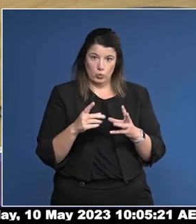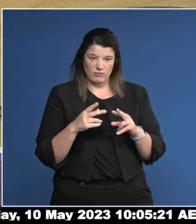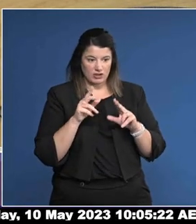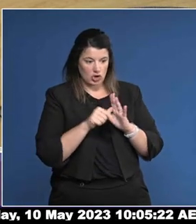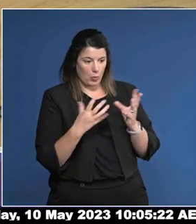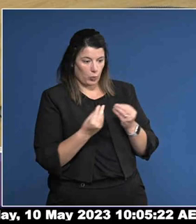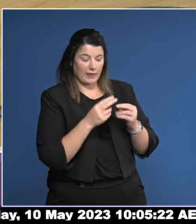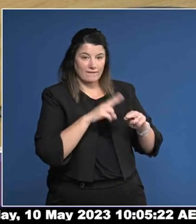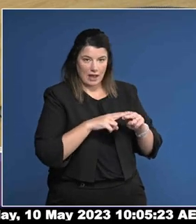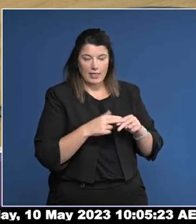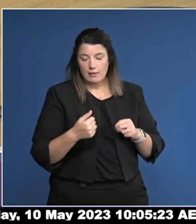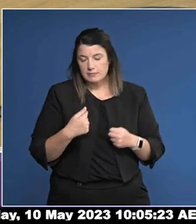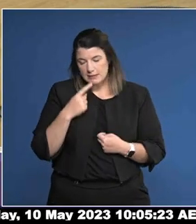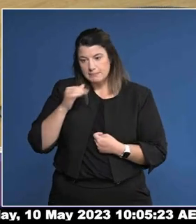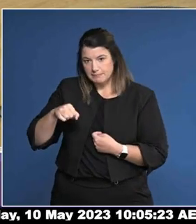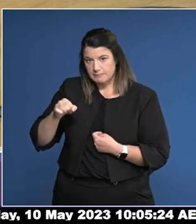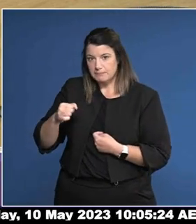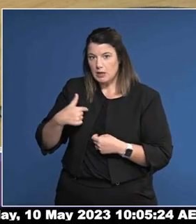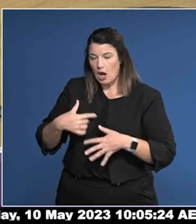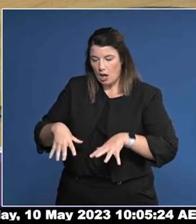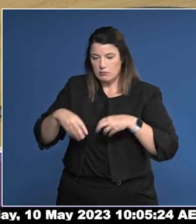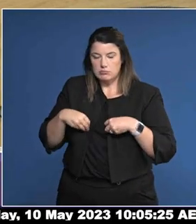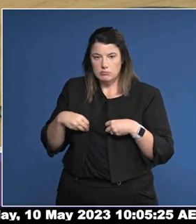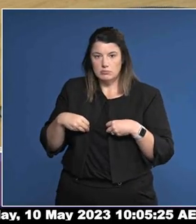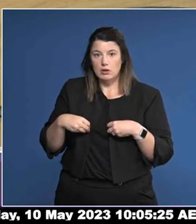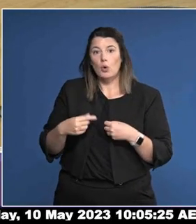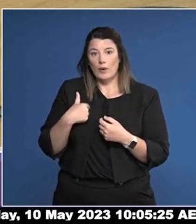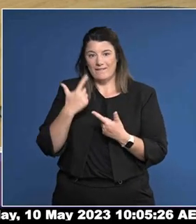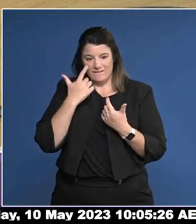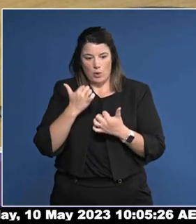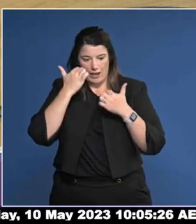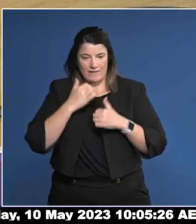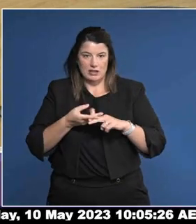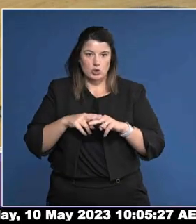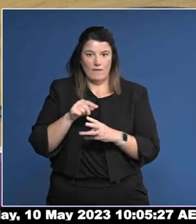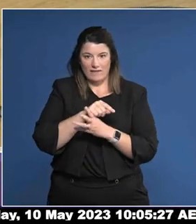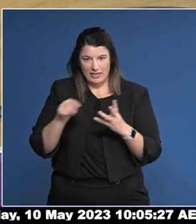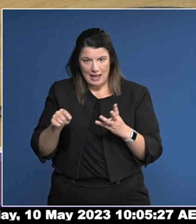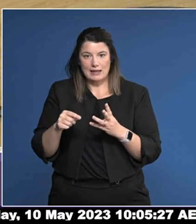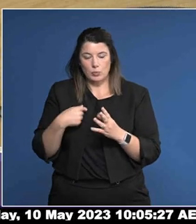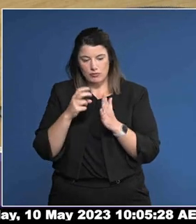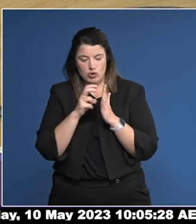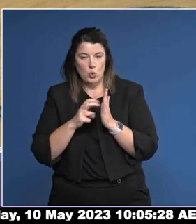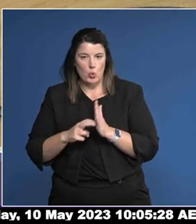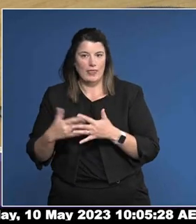You accept that? DR CRAWFORD: Yes, that was - they were substantiated outcomes recorded by the department. It didn't need a substantiated outcome.